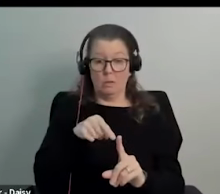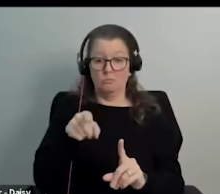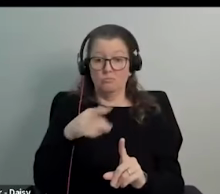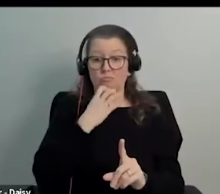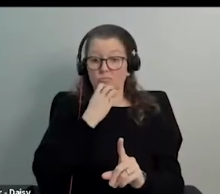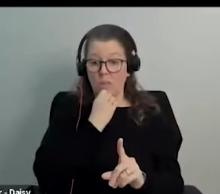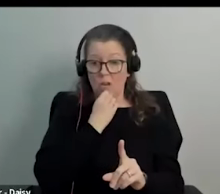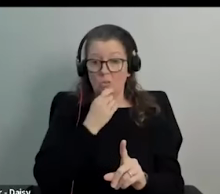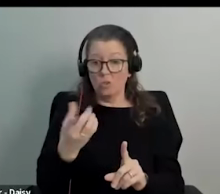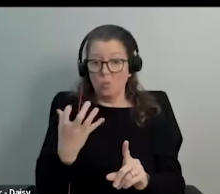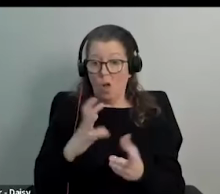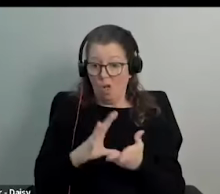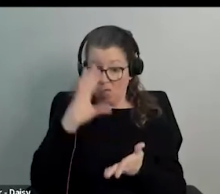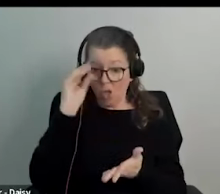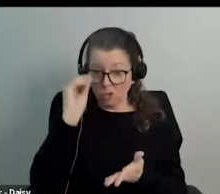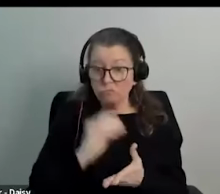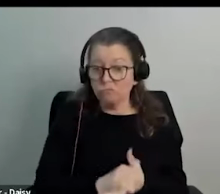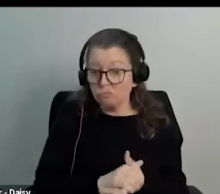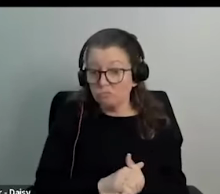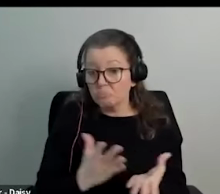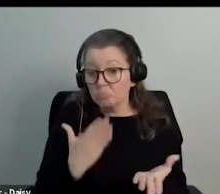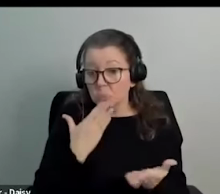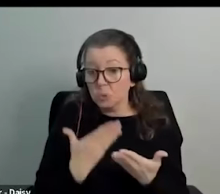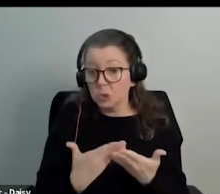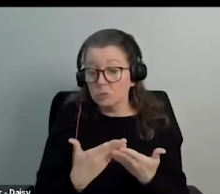So that is a good point in your favor.